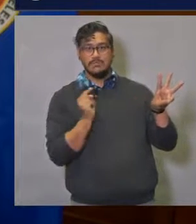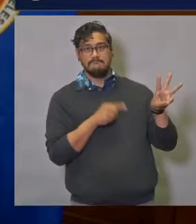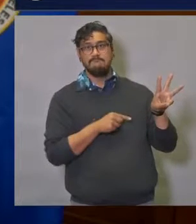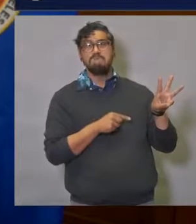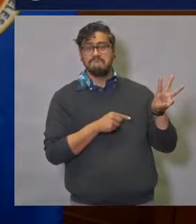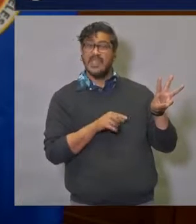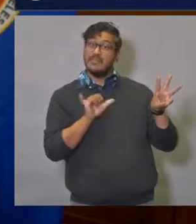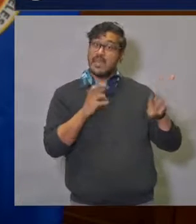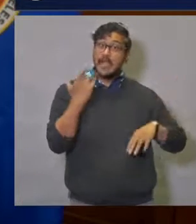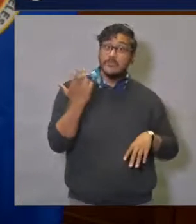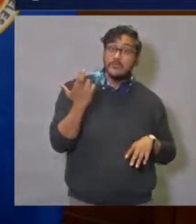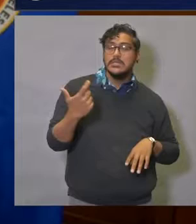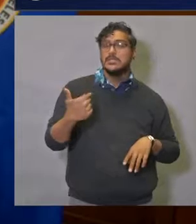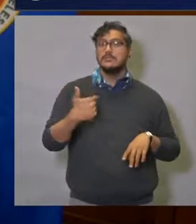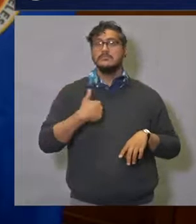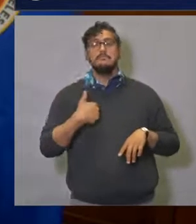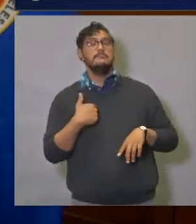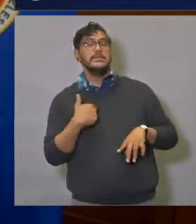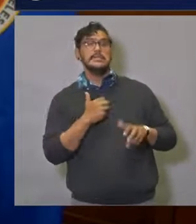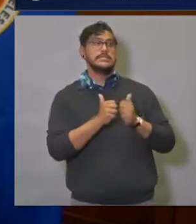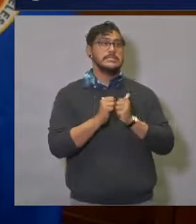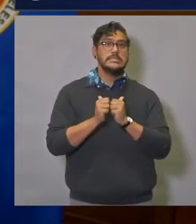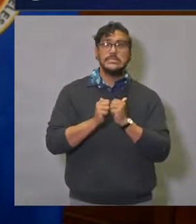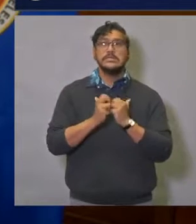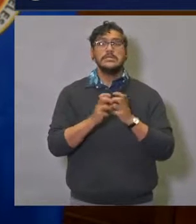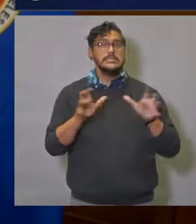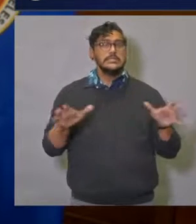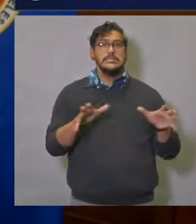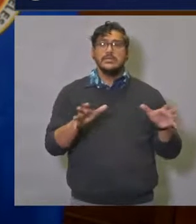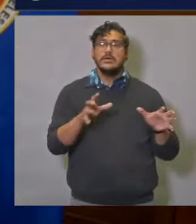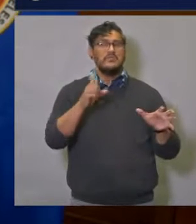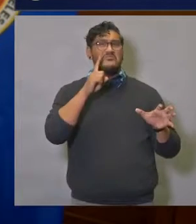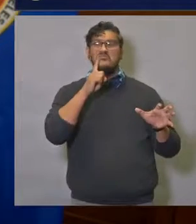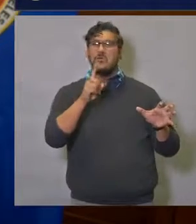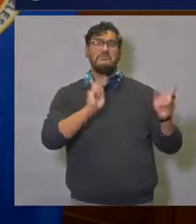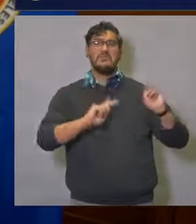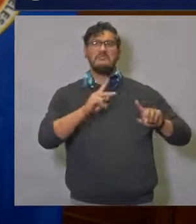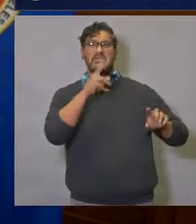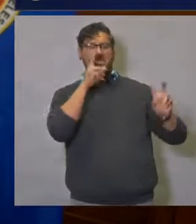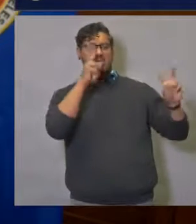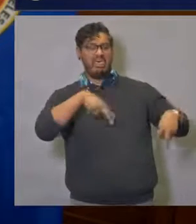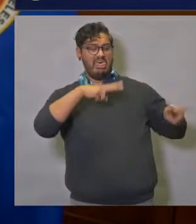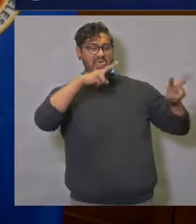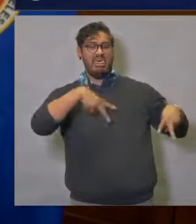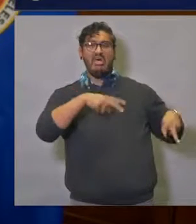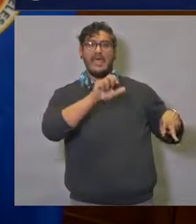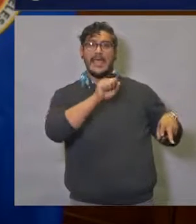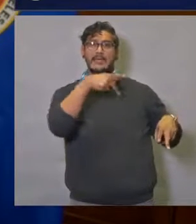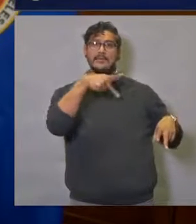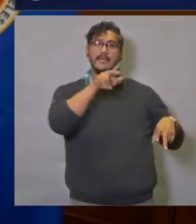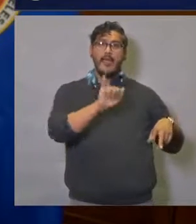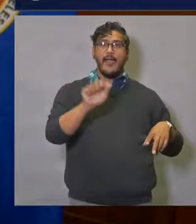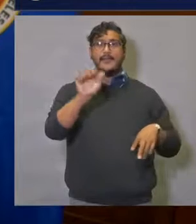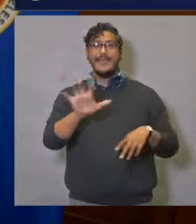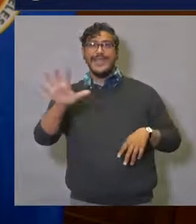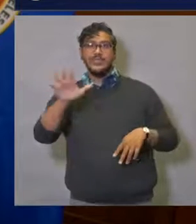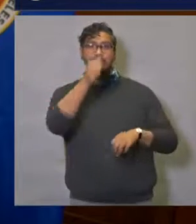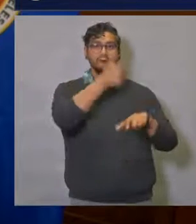VIOLENTLY TAKEN, SIX OF WHOM WERE ASIAN WOMEN.